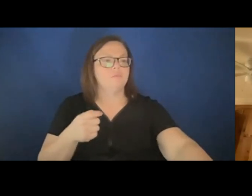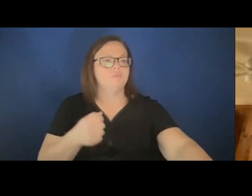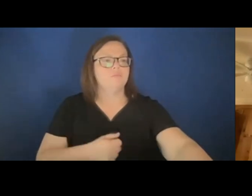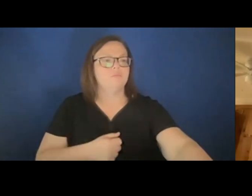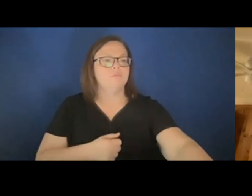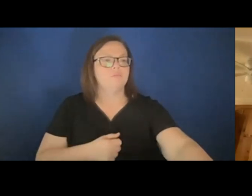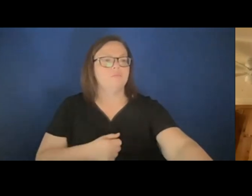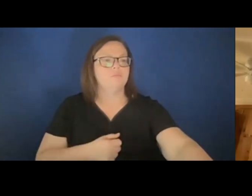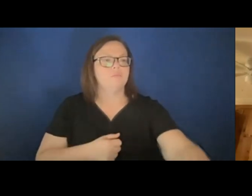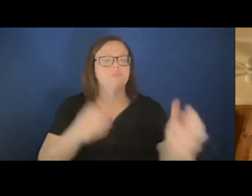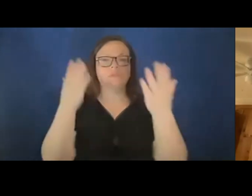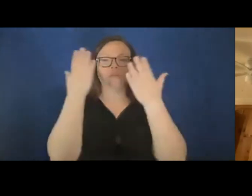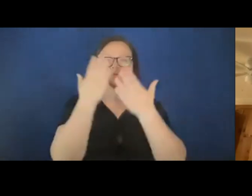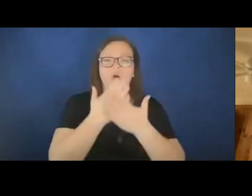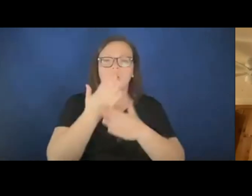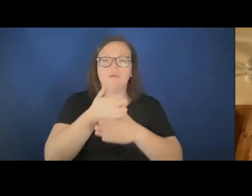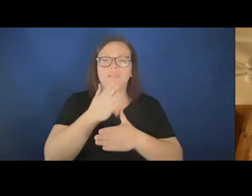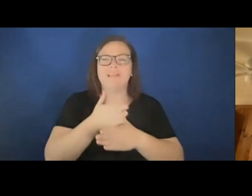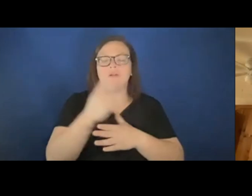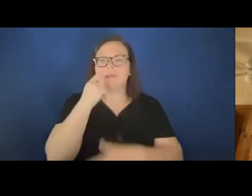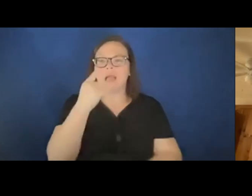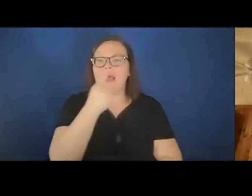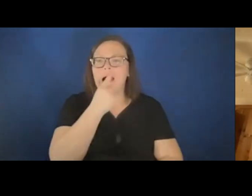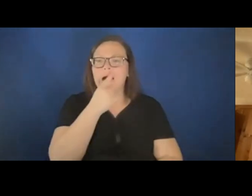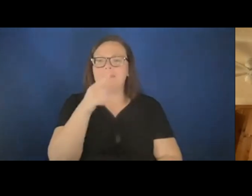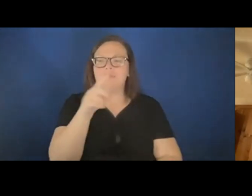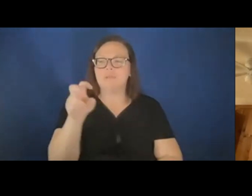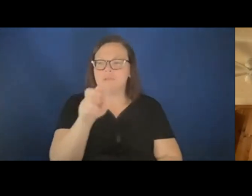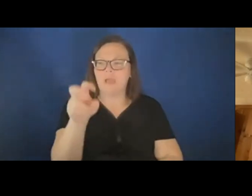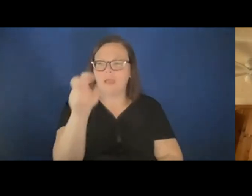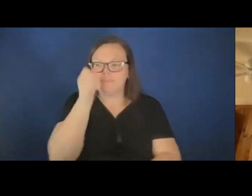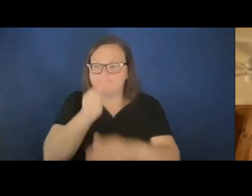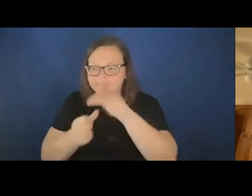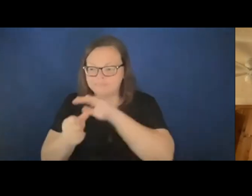In the dark irritation of the eyes there is a snake hiding